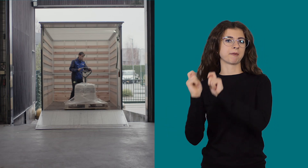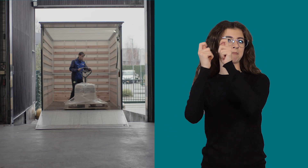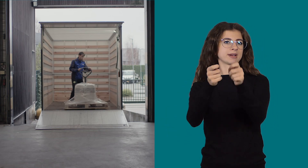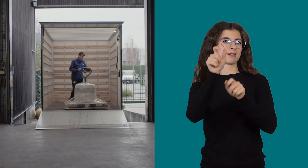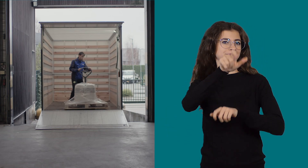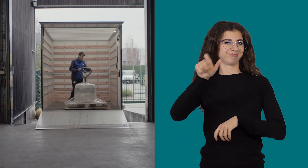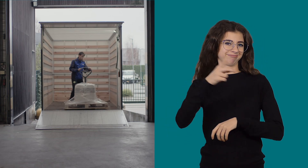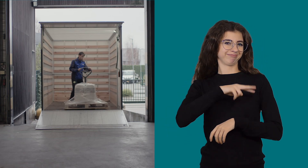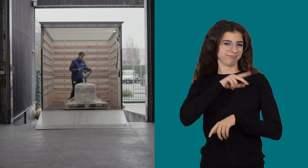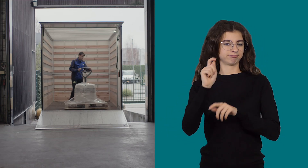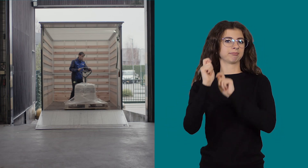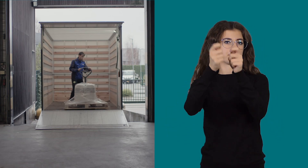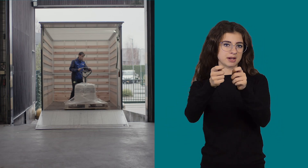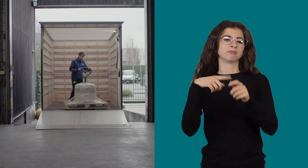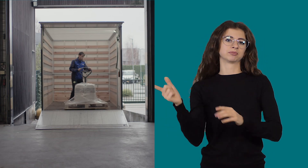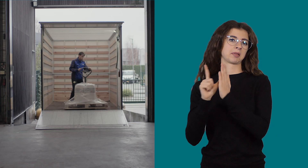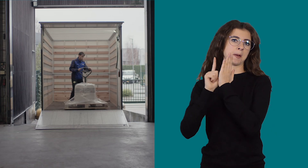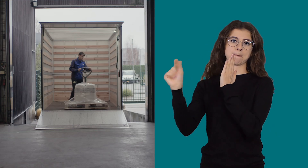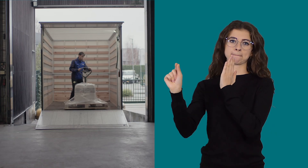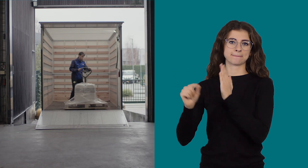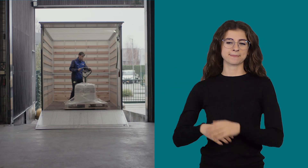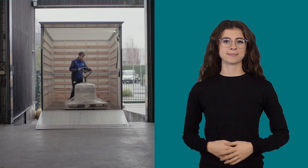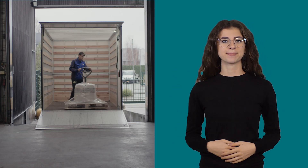He submits these papers to the planners upstairs and then he goes home.